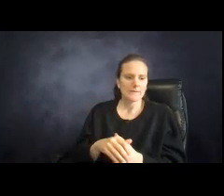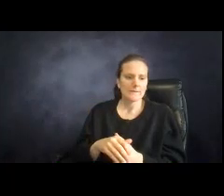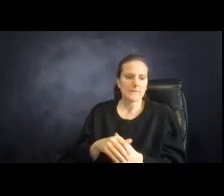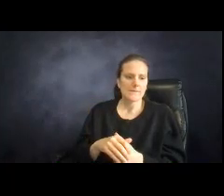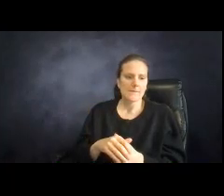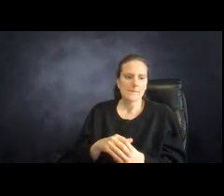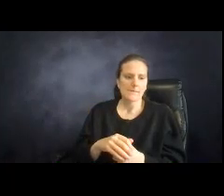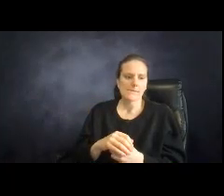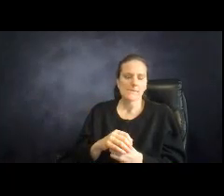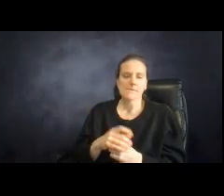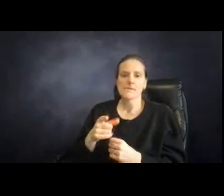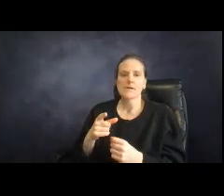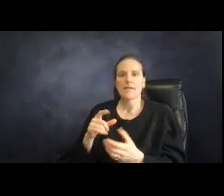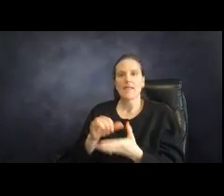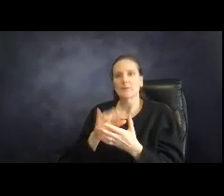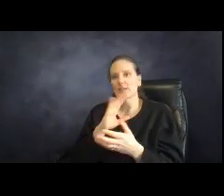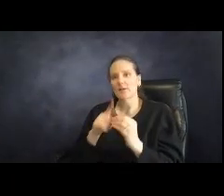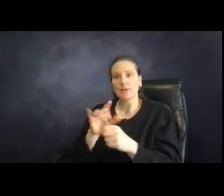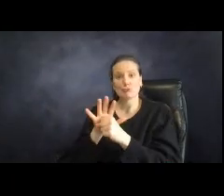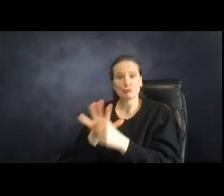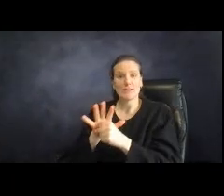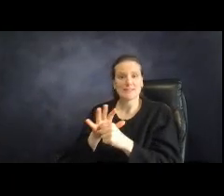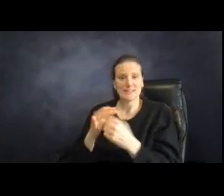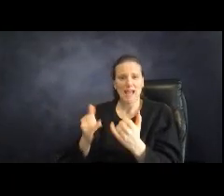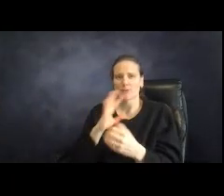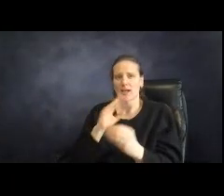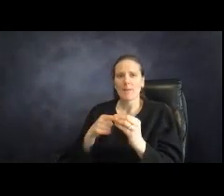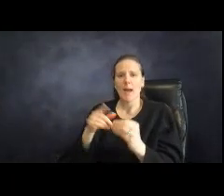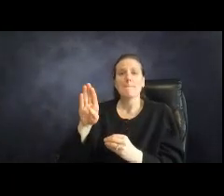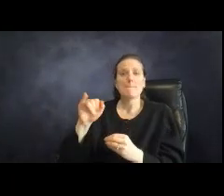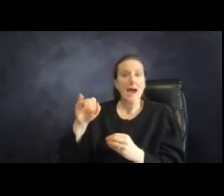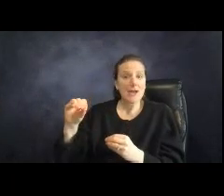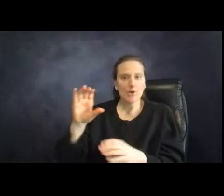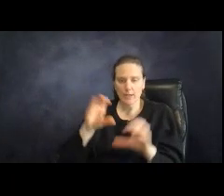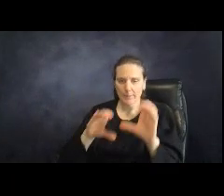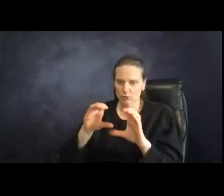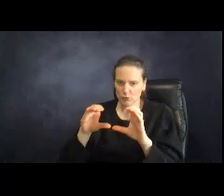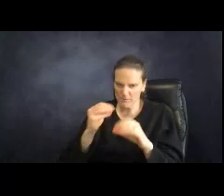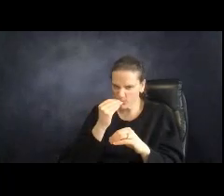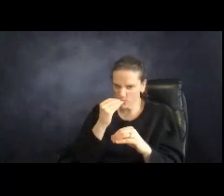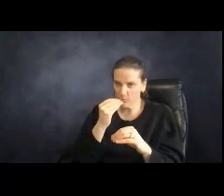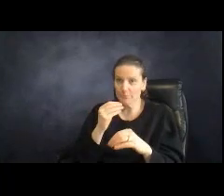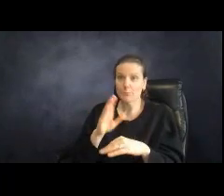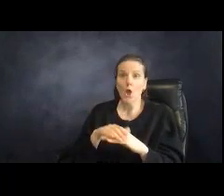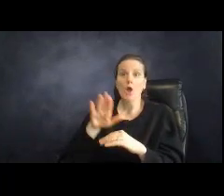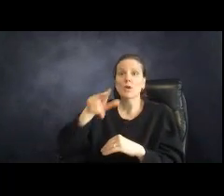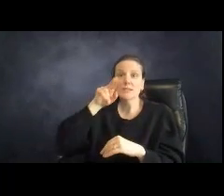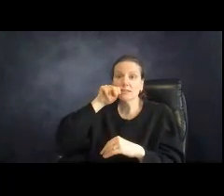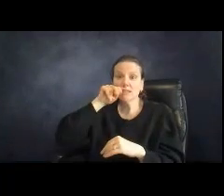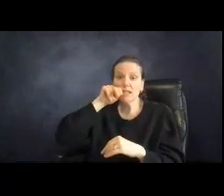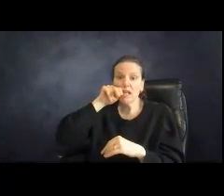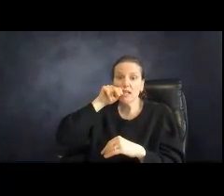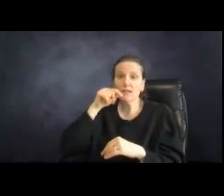We talked about stress, now we're talking about just like some of the biochemistry stuff and the, the food stuff. So on your tongue you have these different spots